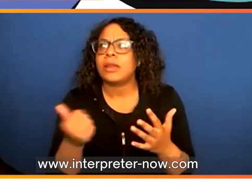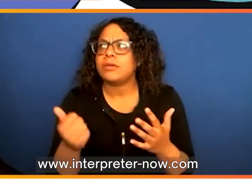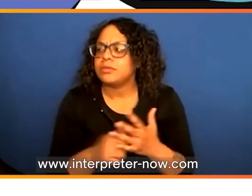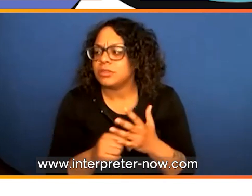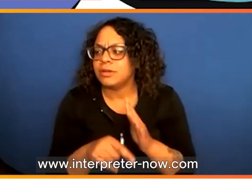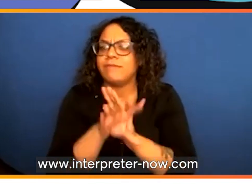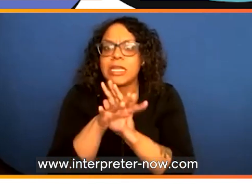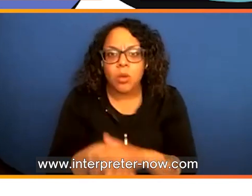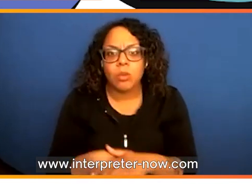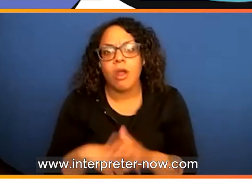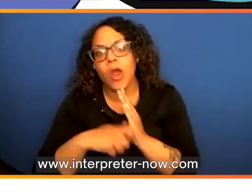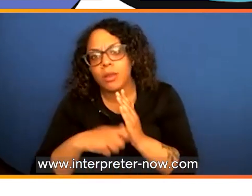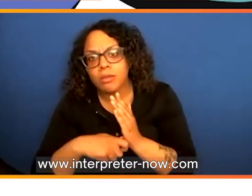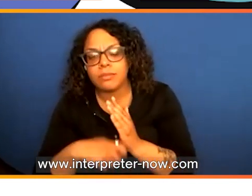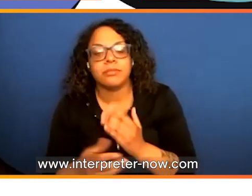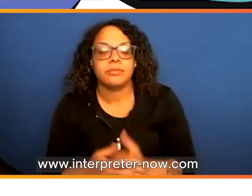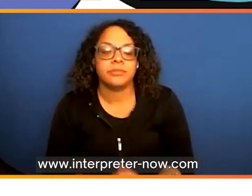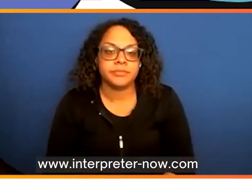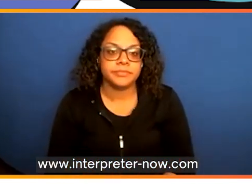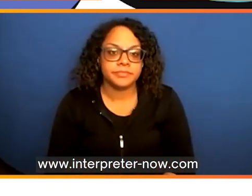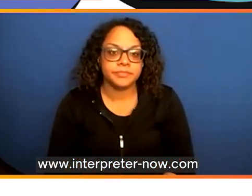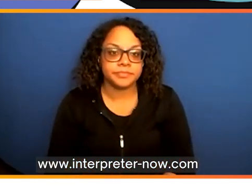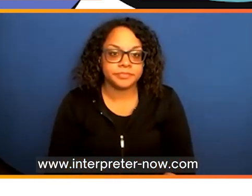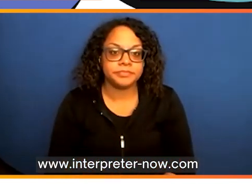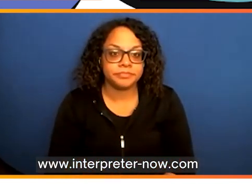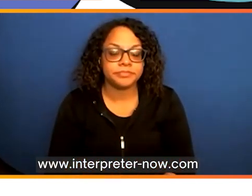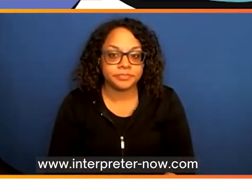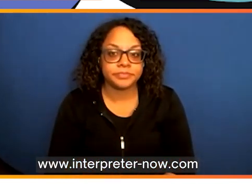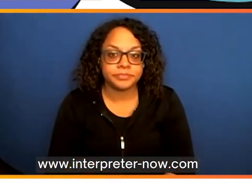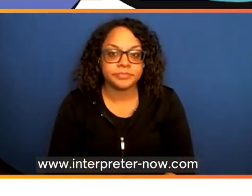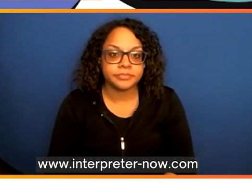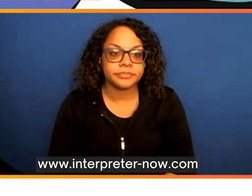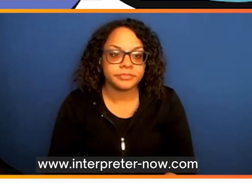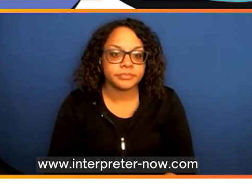a co-worker, a female friend, a sister, a cousin, about their experience. Have it hit